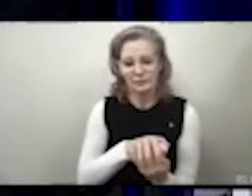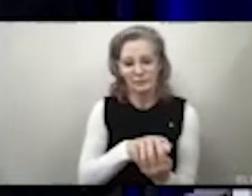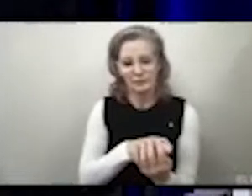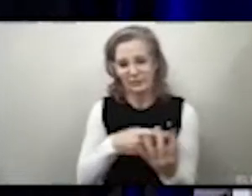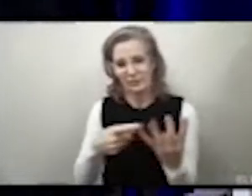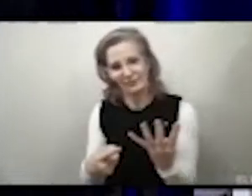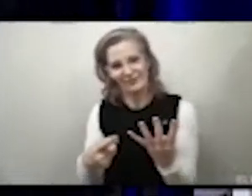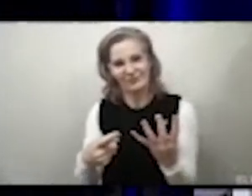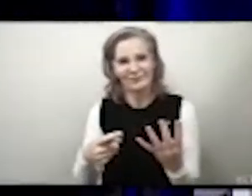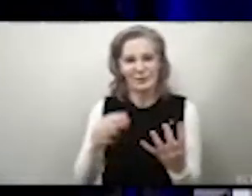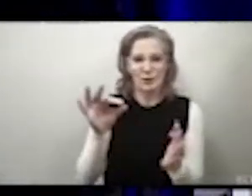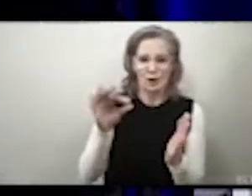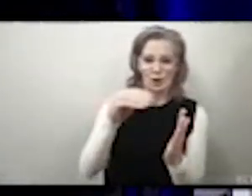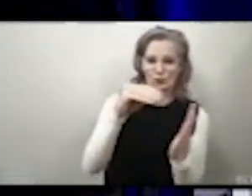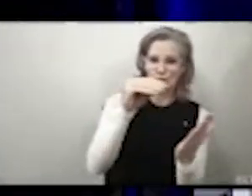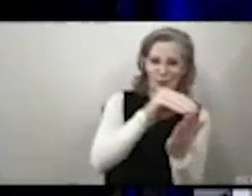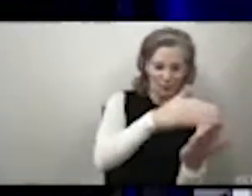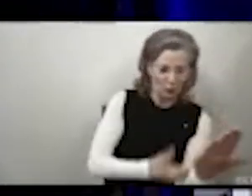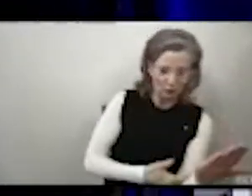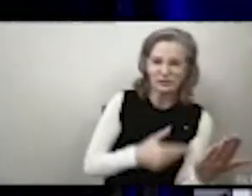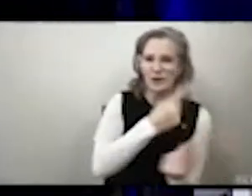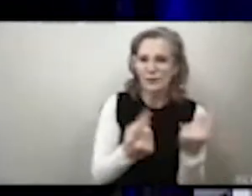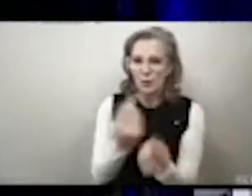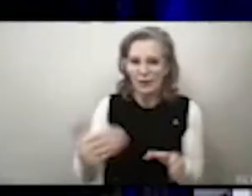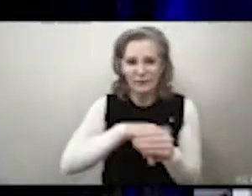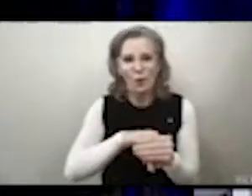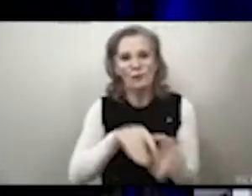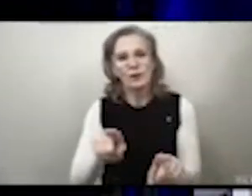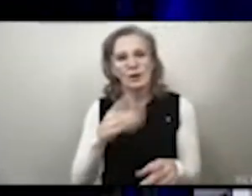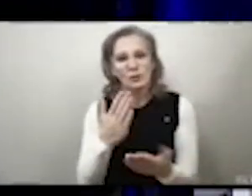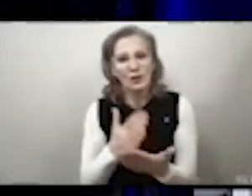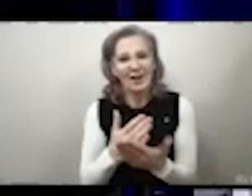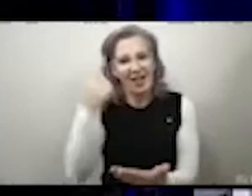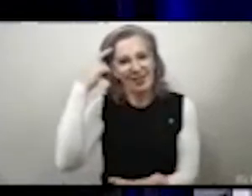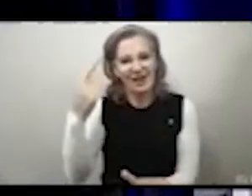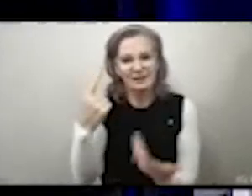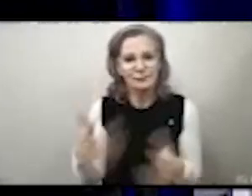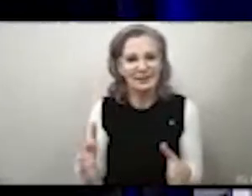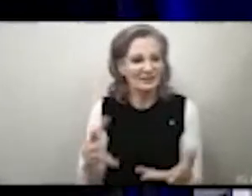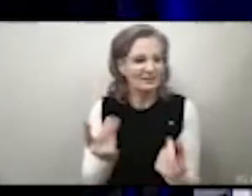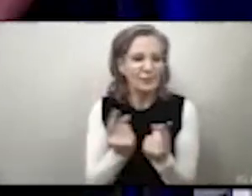I think this has been an exercise in trying to come up with rather specific observations about things we discovered